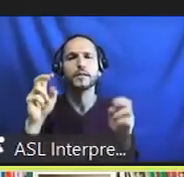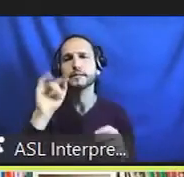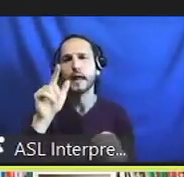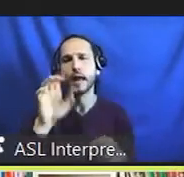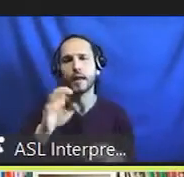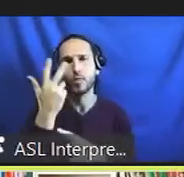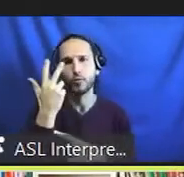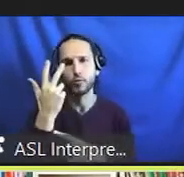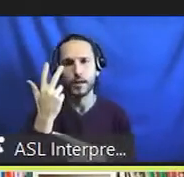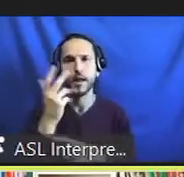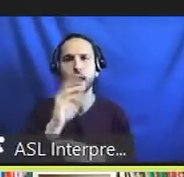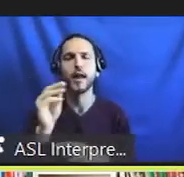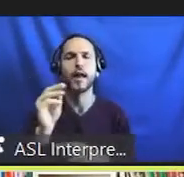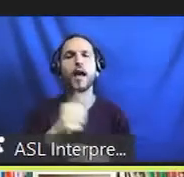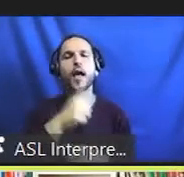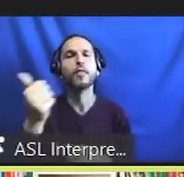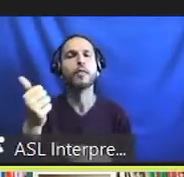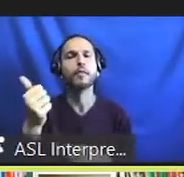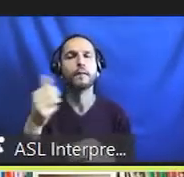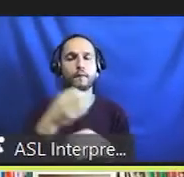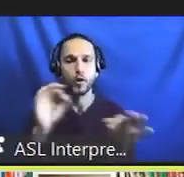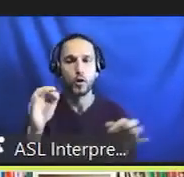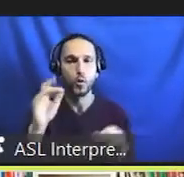And our next free session, which happens to be tomorrow,